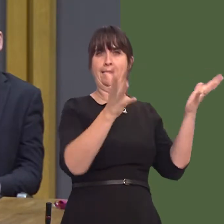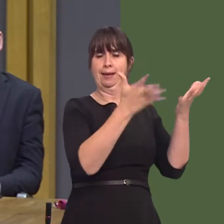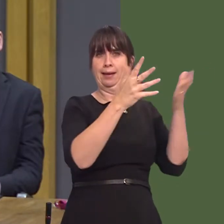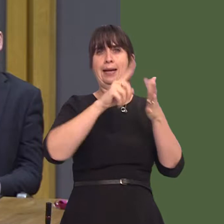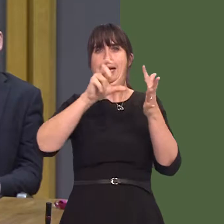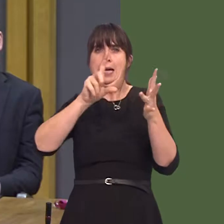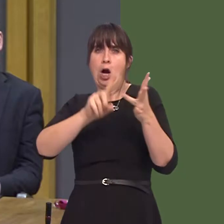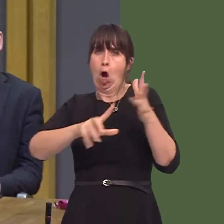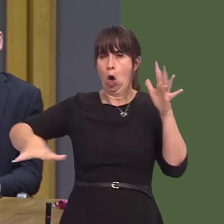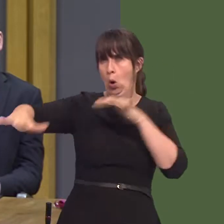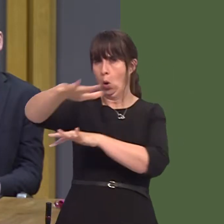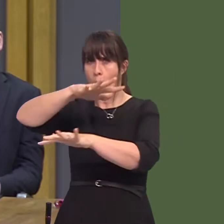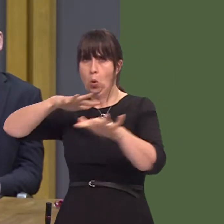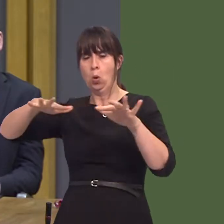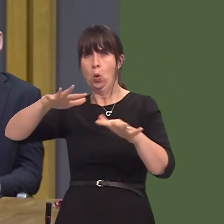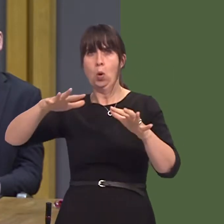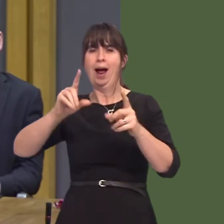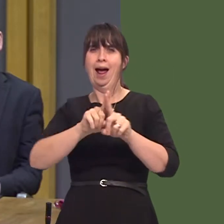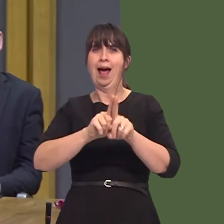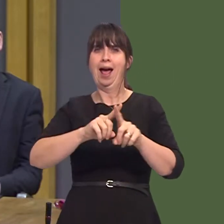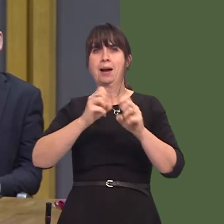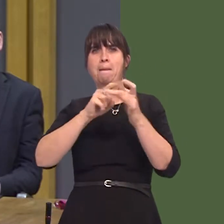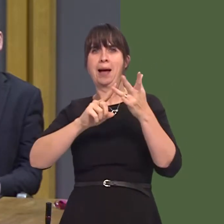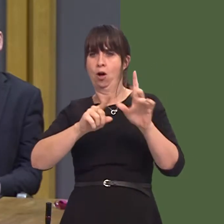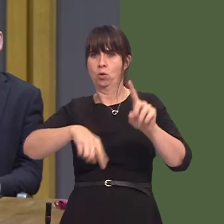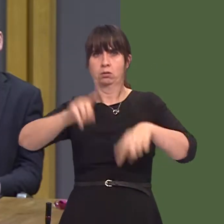ecosystems and enhanced biodiversity.